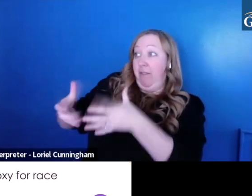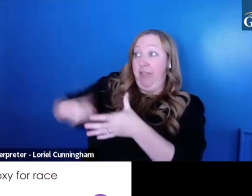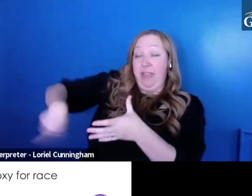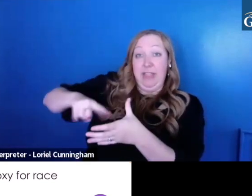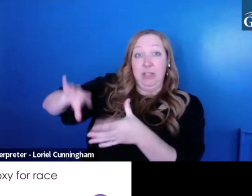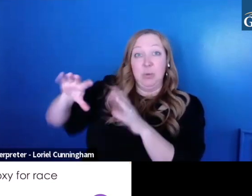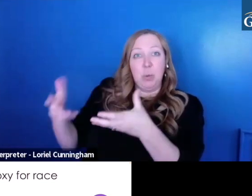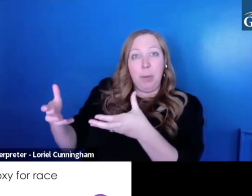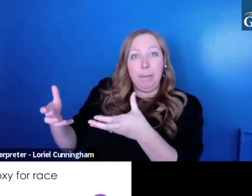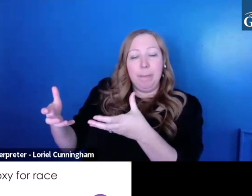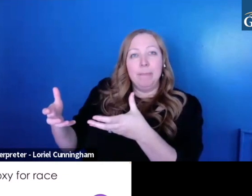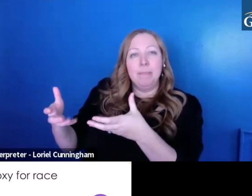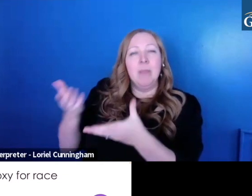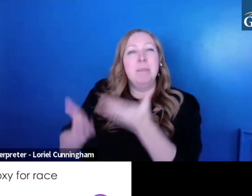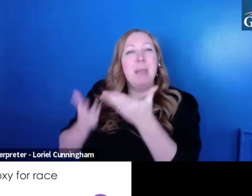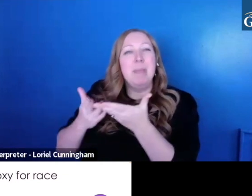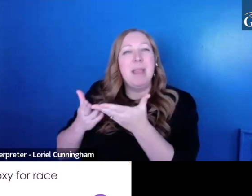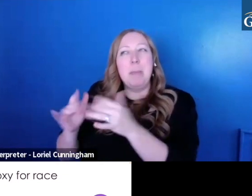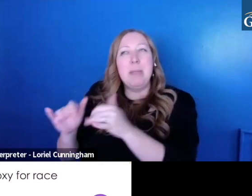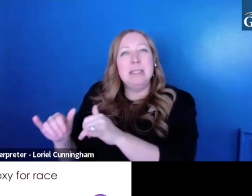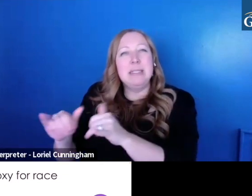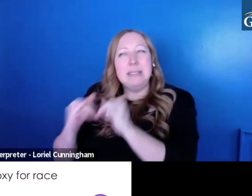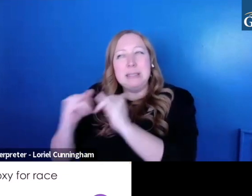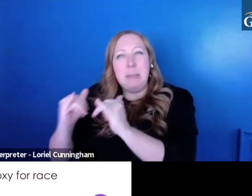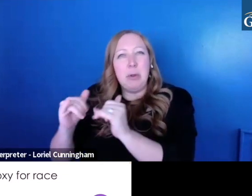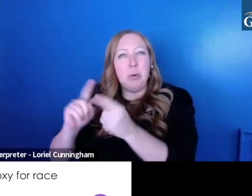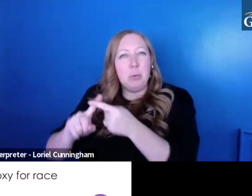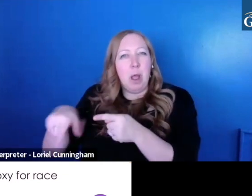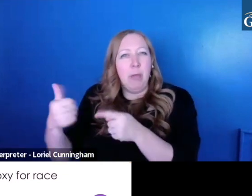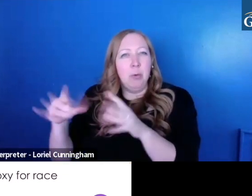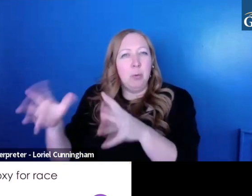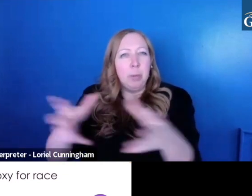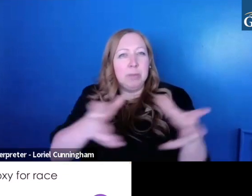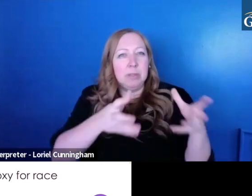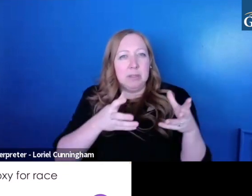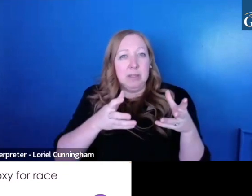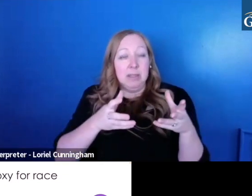they could be the model that we built our science off of, what would it look like if we built a model that said